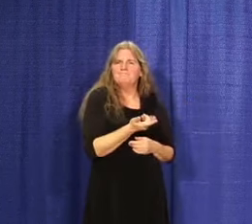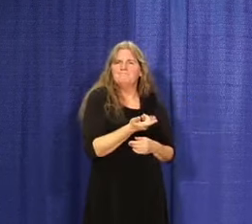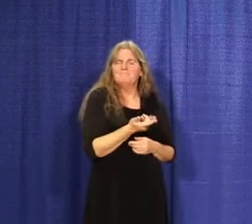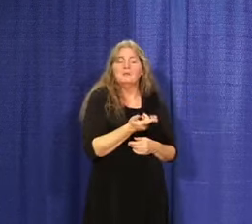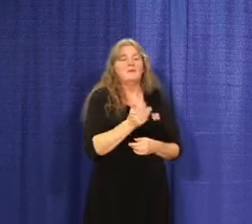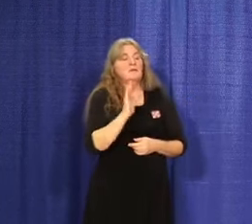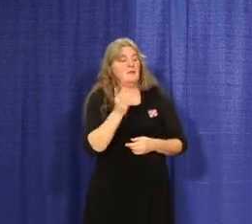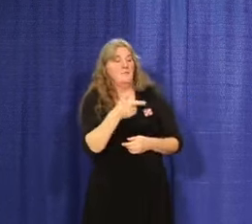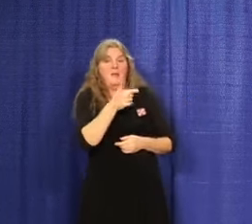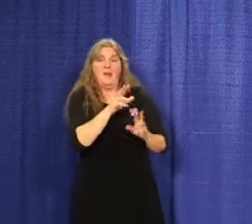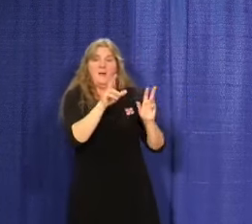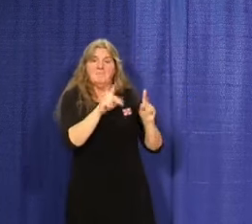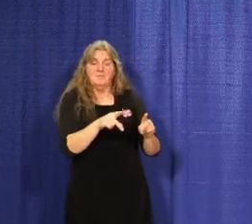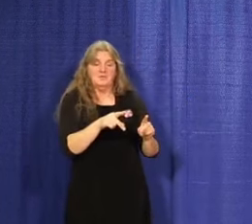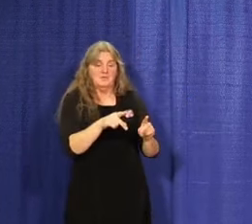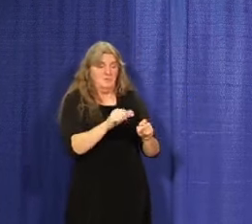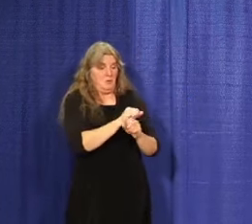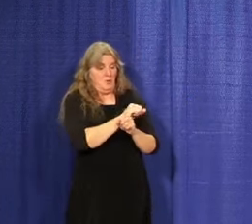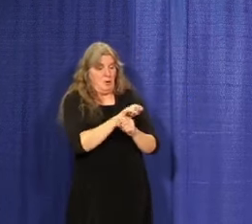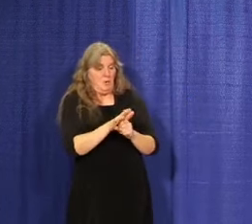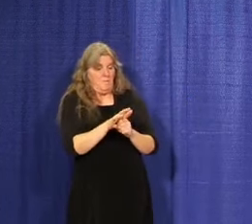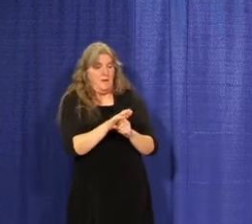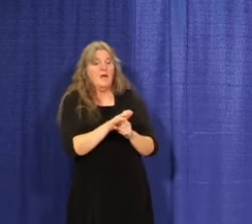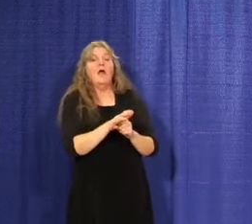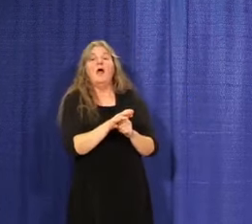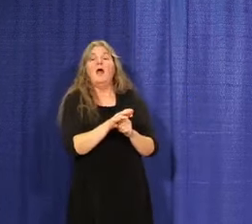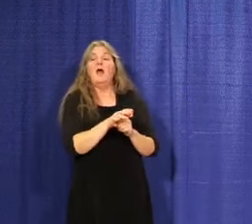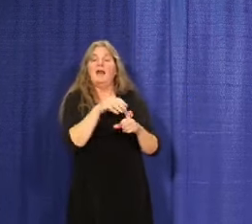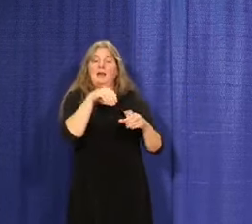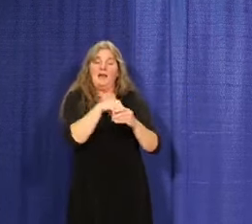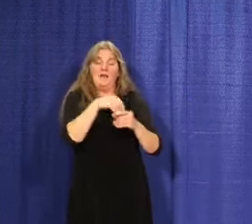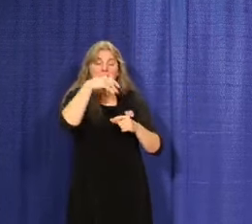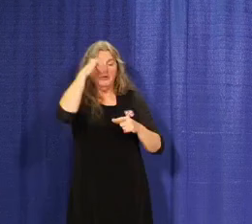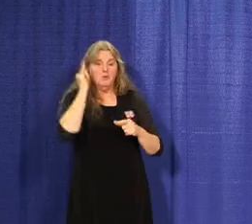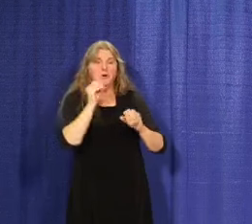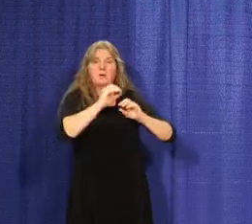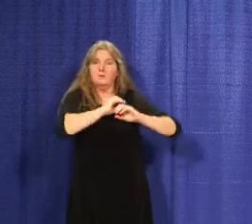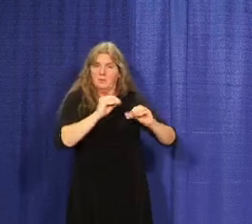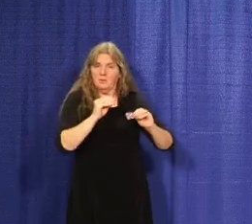an active COVID infection in Yukon, is not contagious, and could not have introduced any